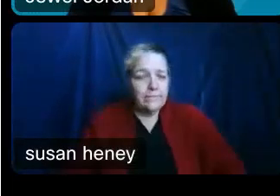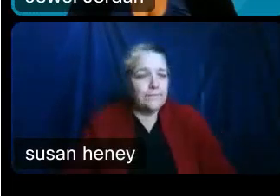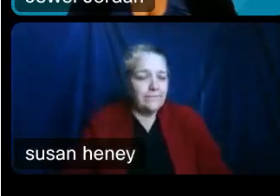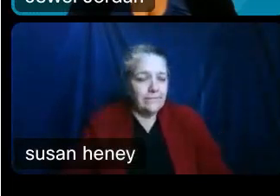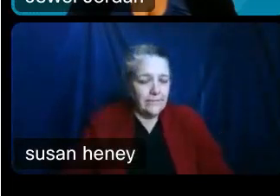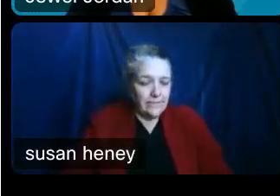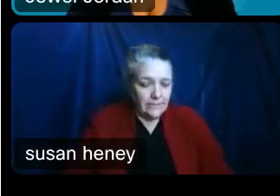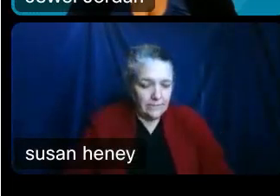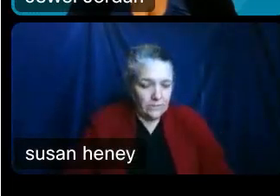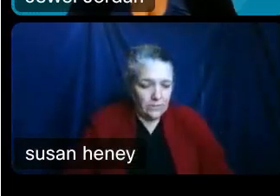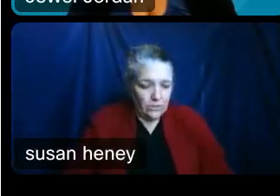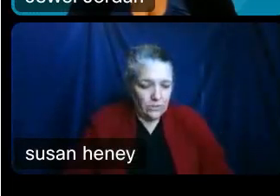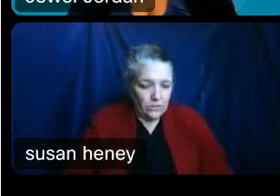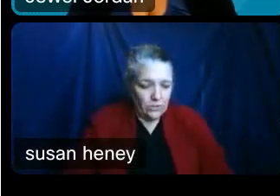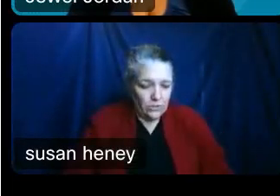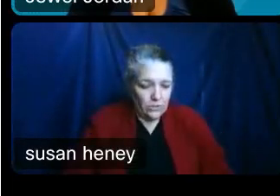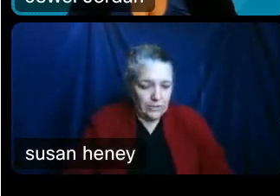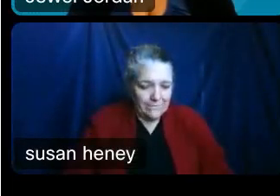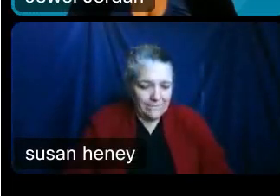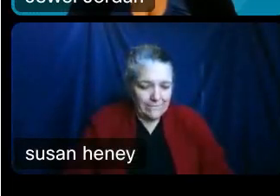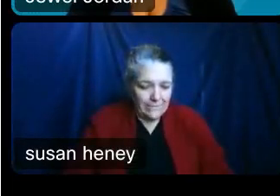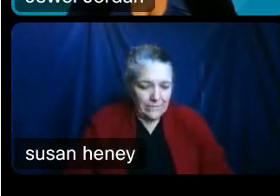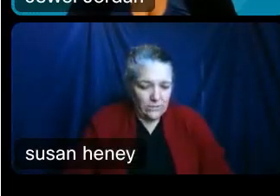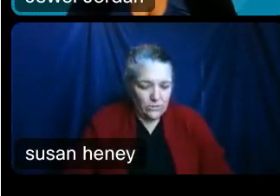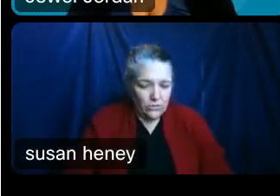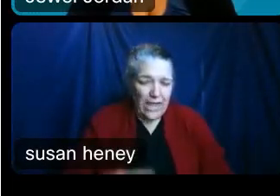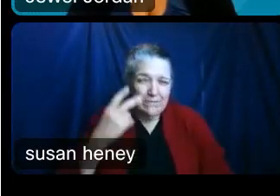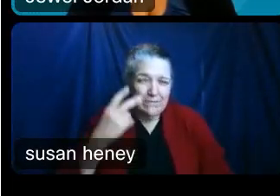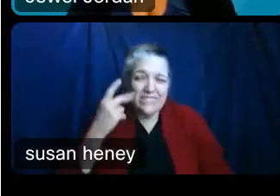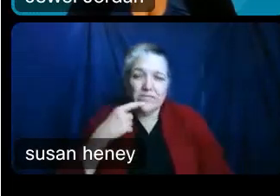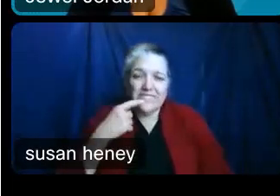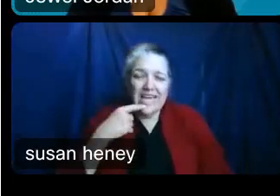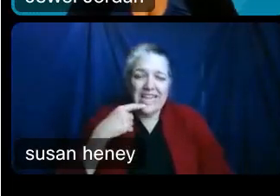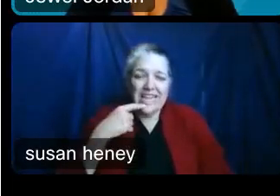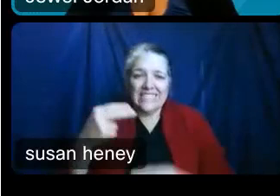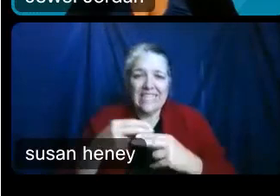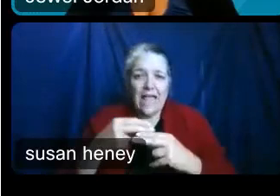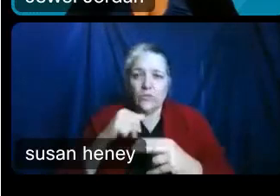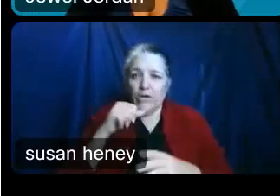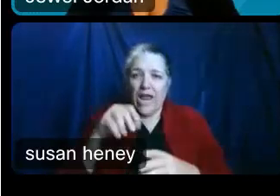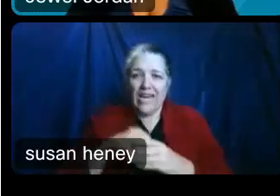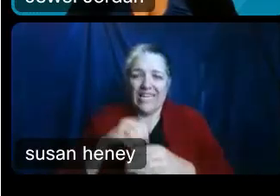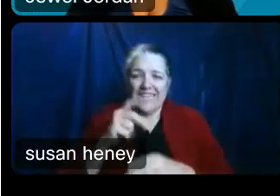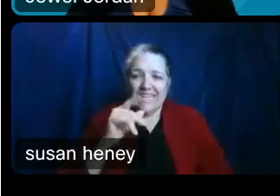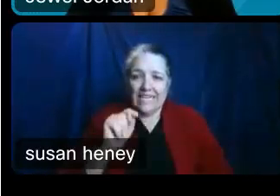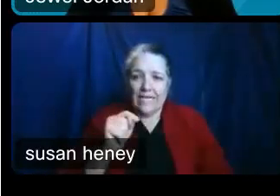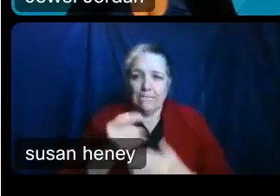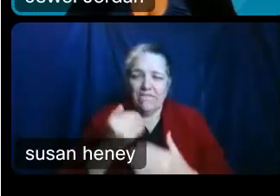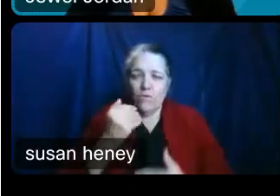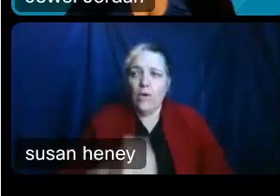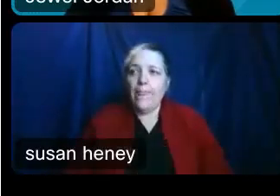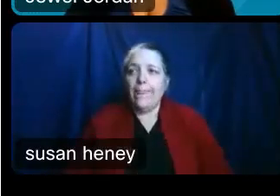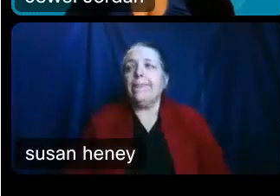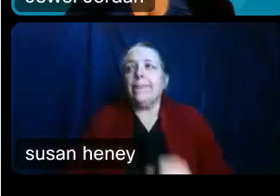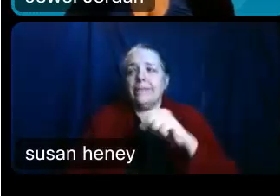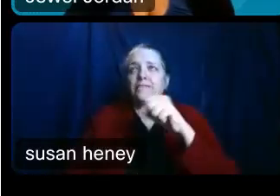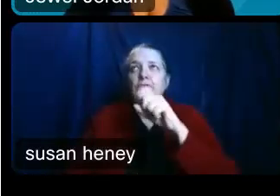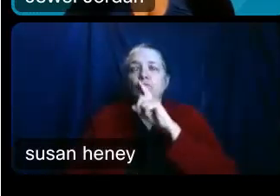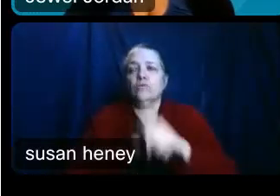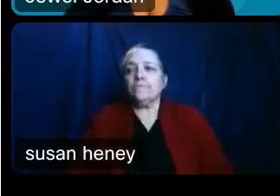slides were not posted in the press kit before the webinar. Jewel Jordan: And that's unfortunately correct. We have been getting that fixed.